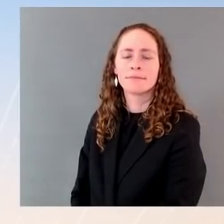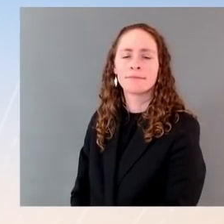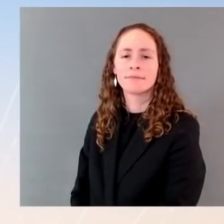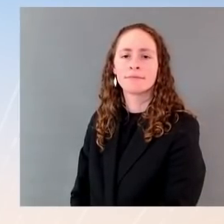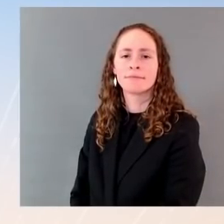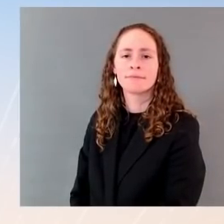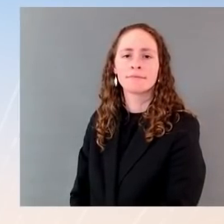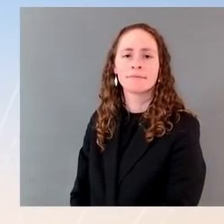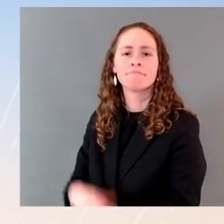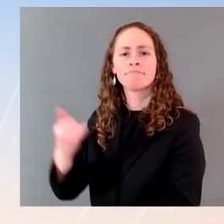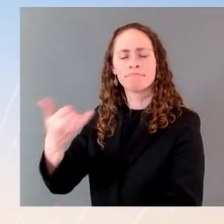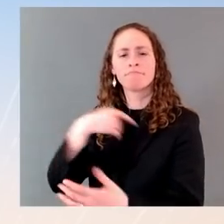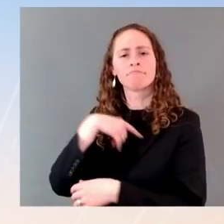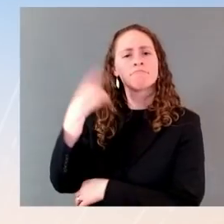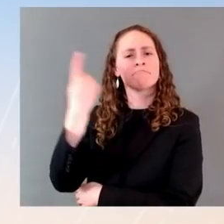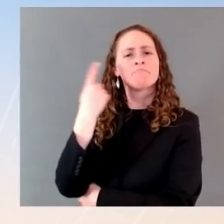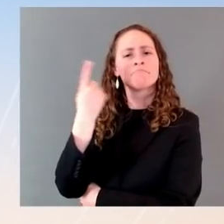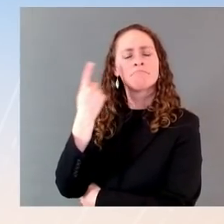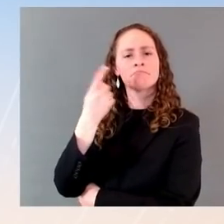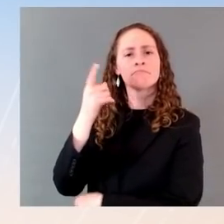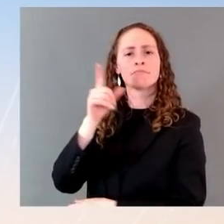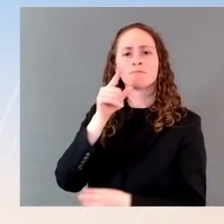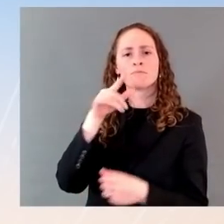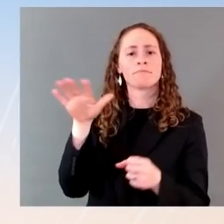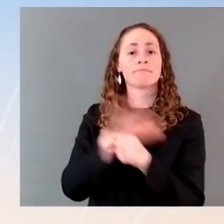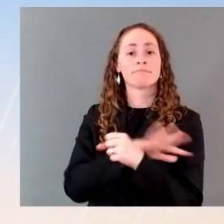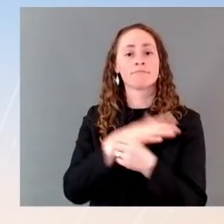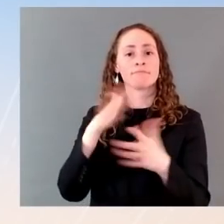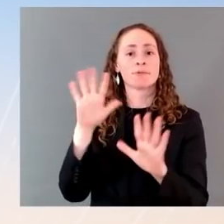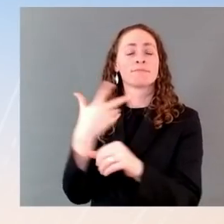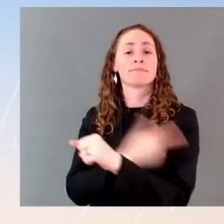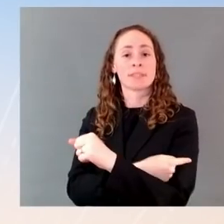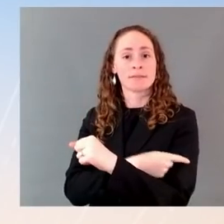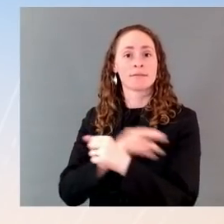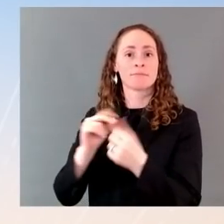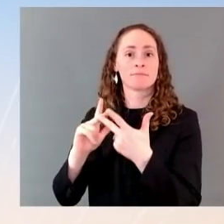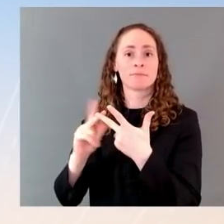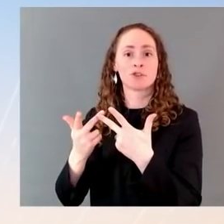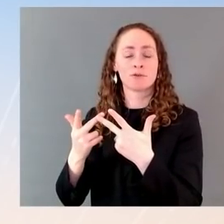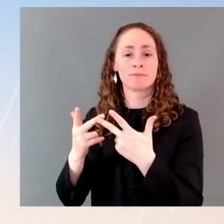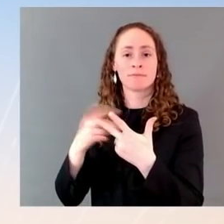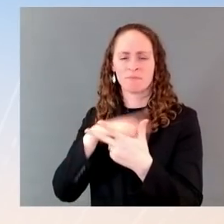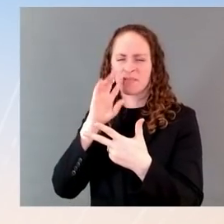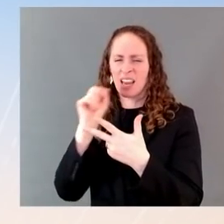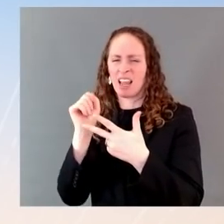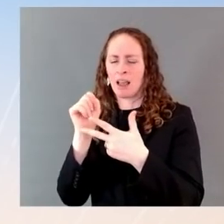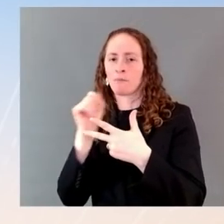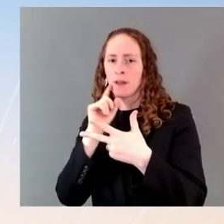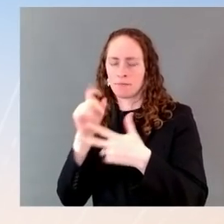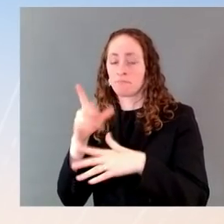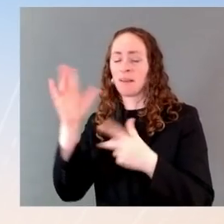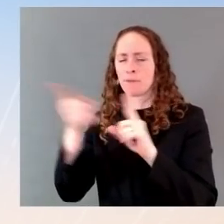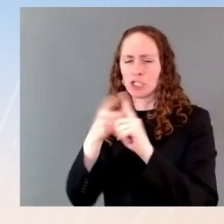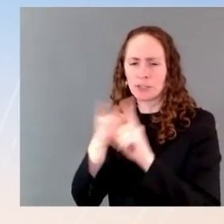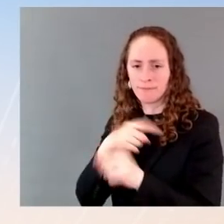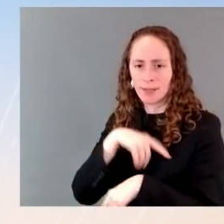On Ukraine, you talked -- well, Jake talked about "clarity." He talked about "deescalating." He talked about being direct -- the President was.